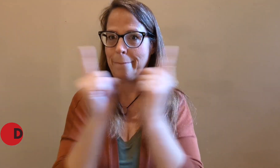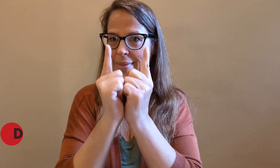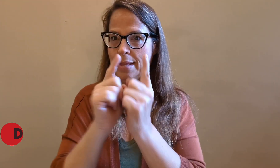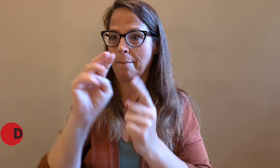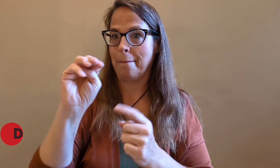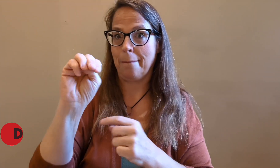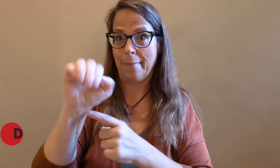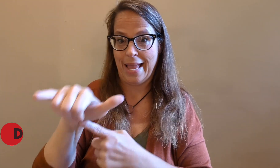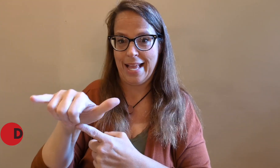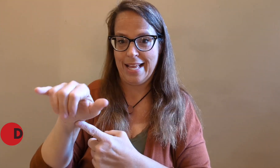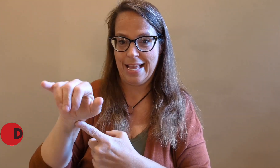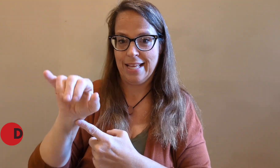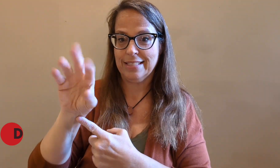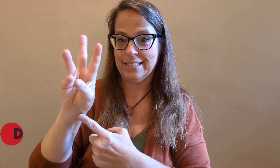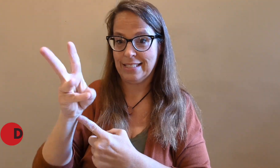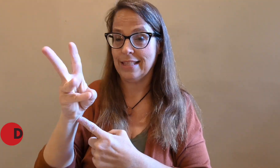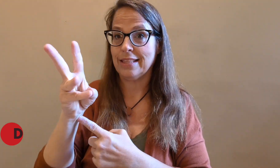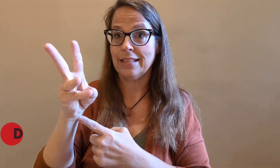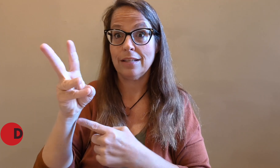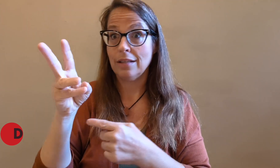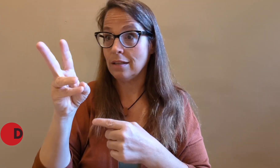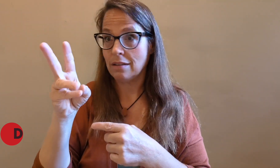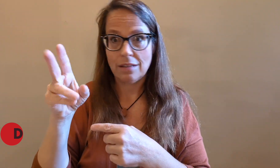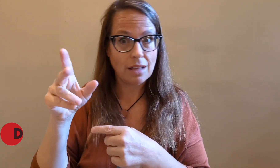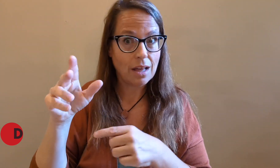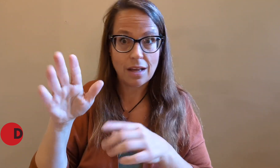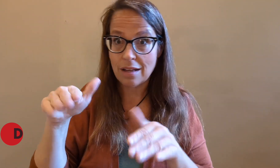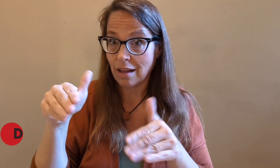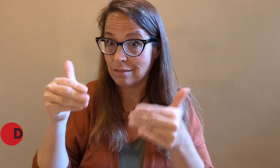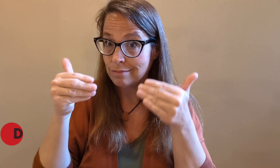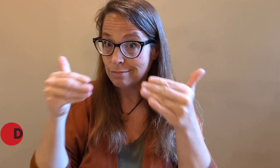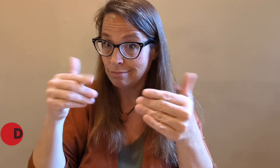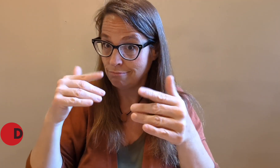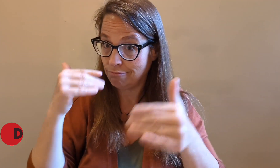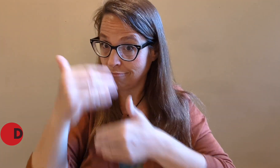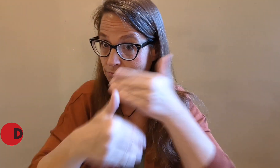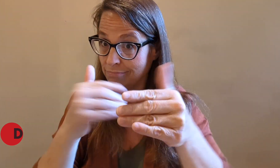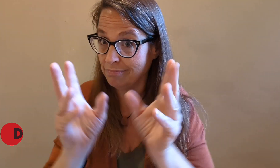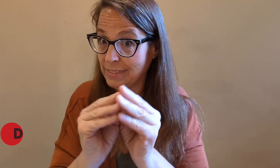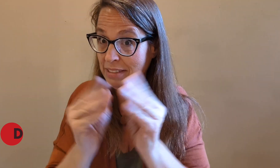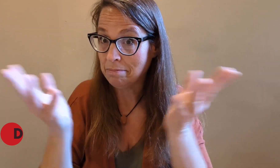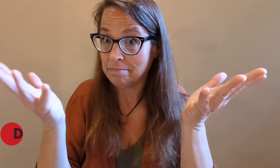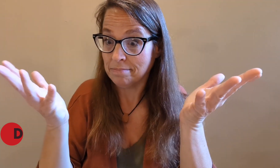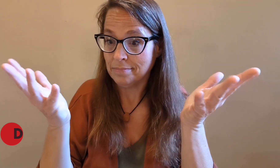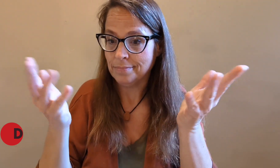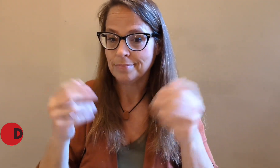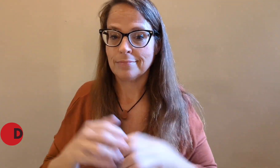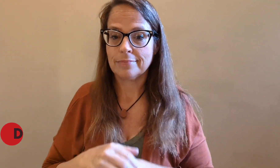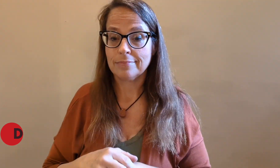No decision was announced on whether this meeting will still take place.